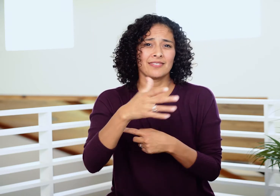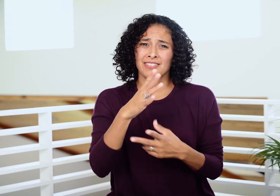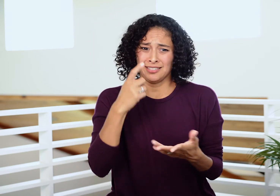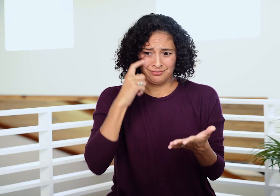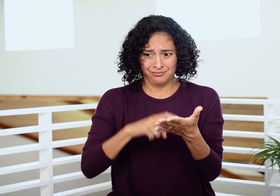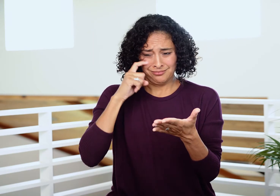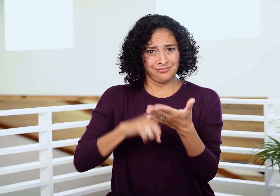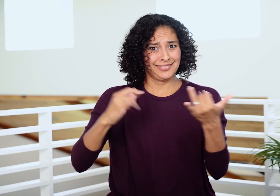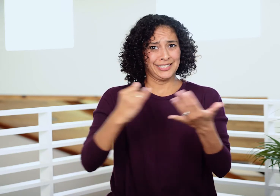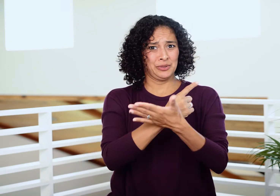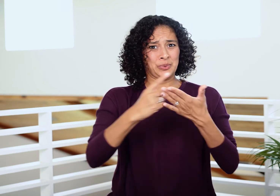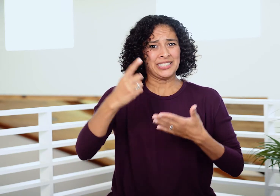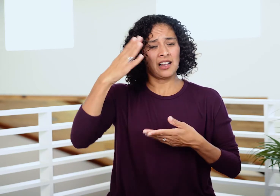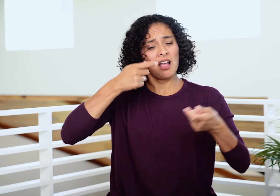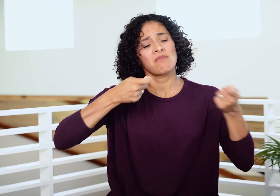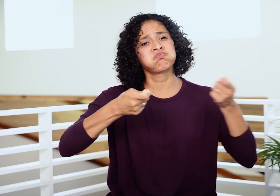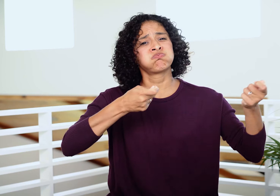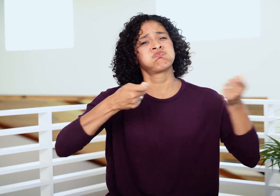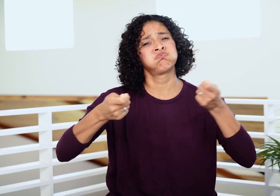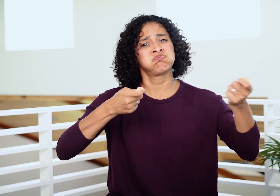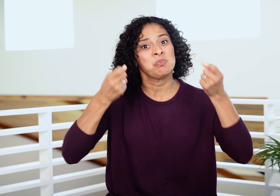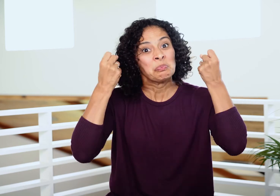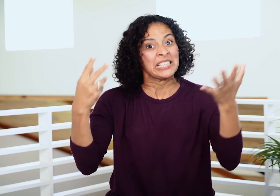We’ve seen God’s sovereignty over many things this week,